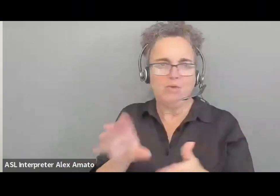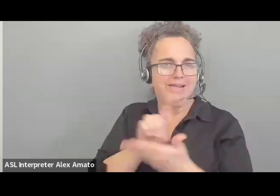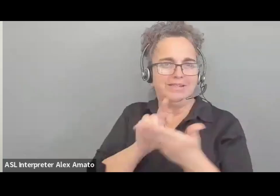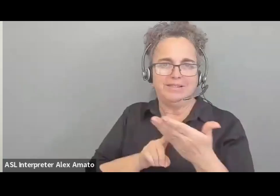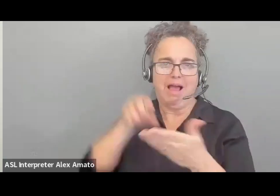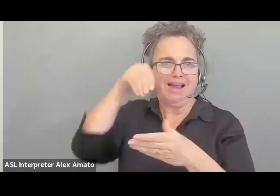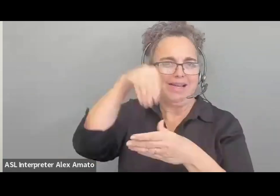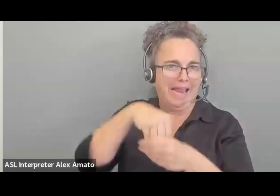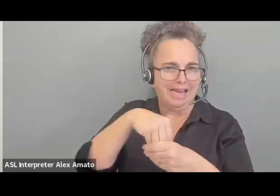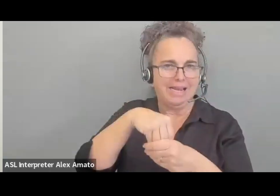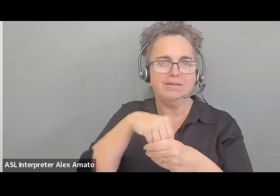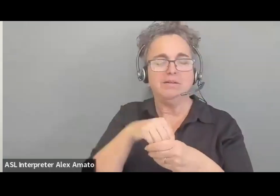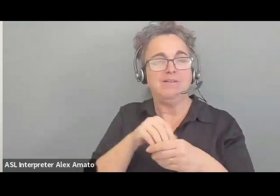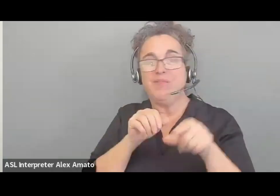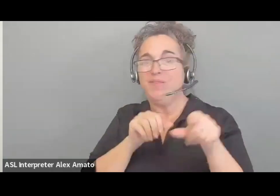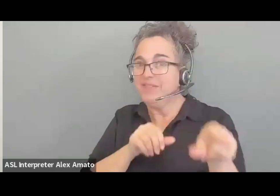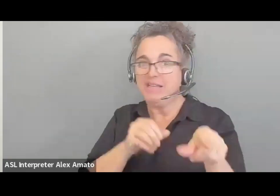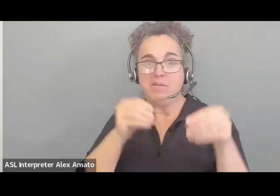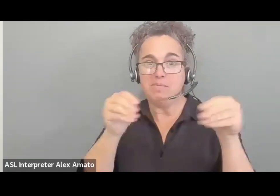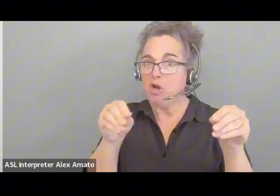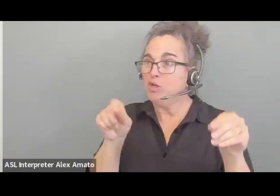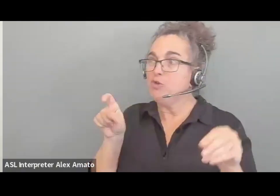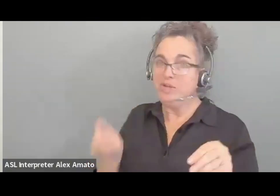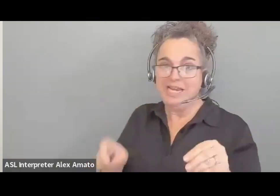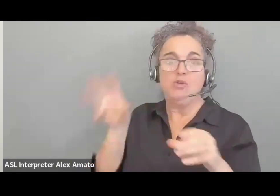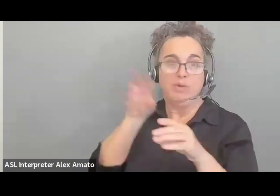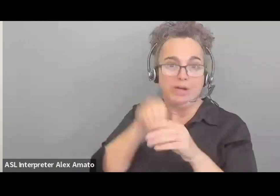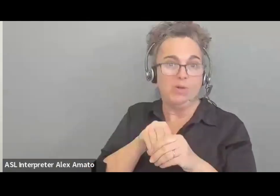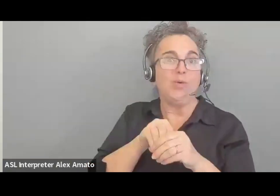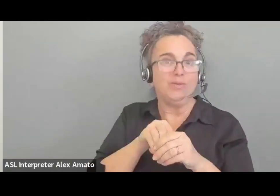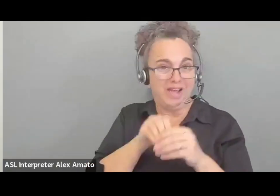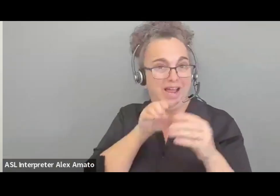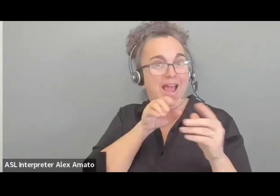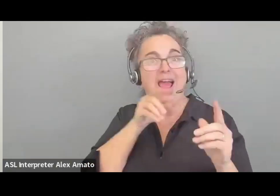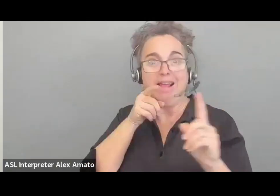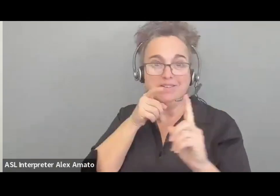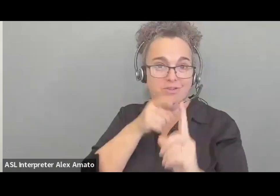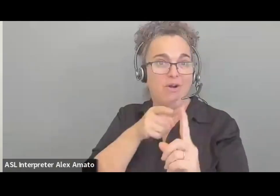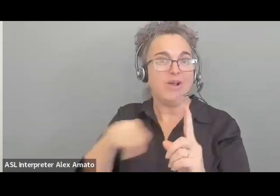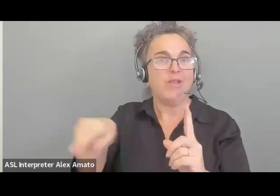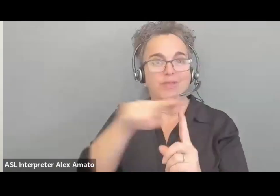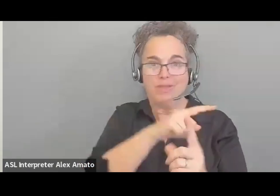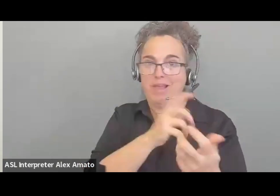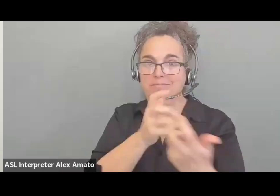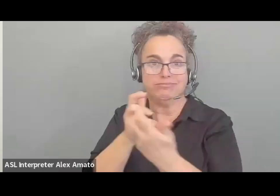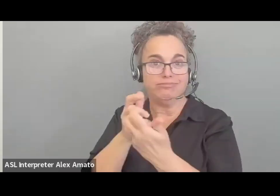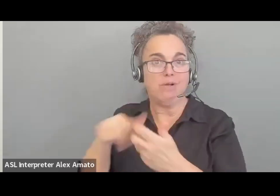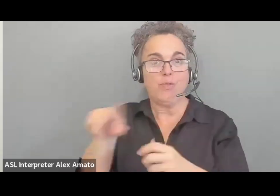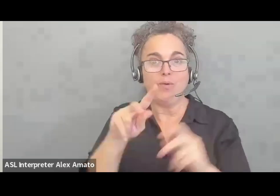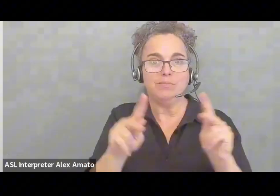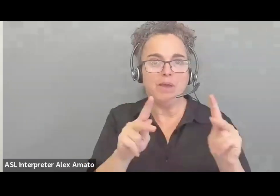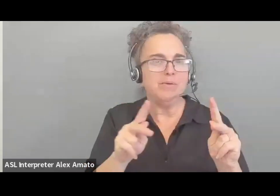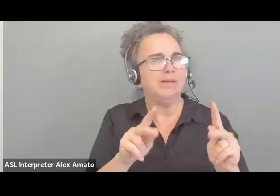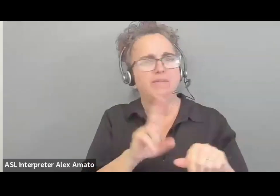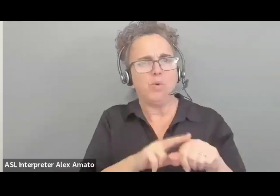Know that this is a market that you need to be targeting to. Now, one, there are all these benefits we've already talked about that go beyond the disability space,